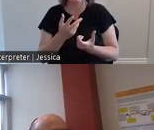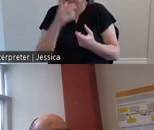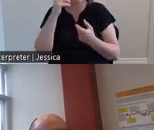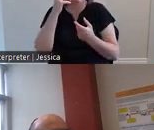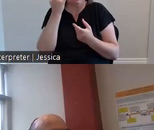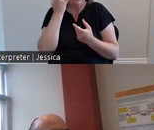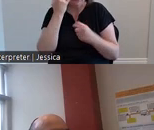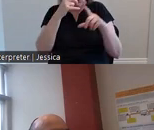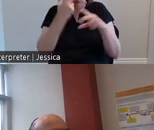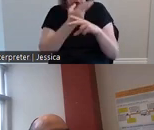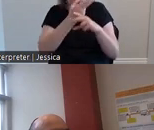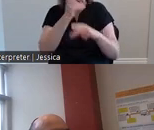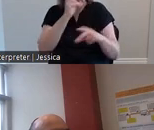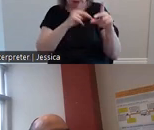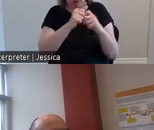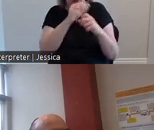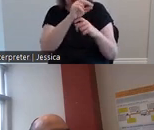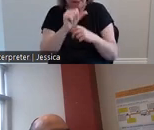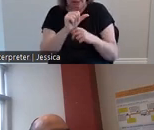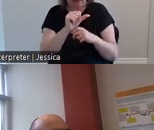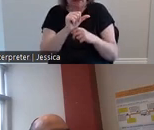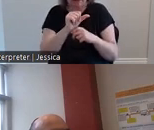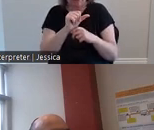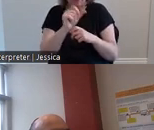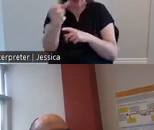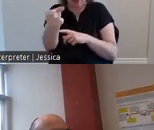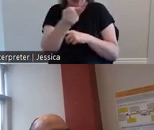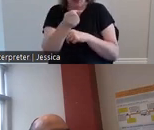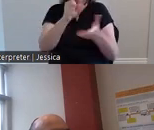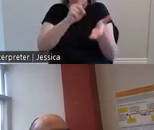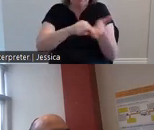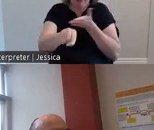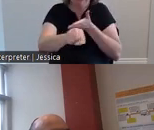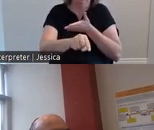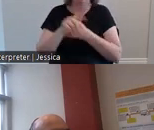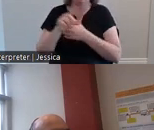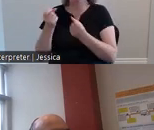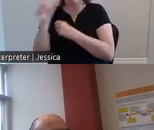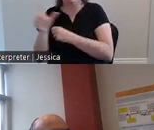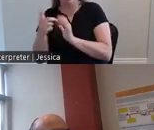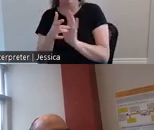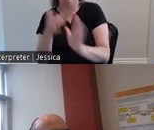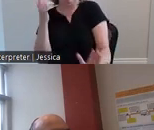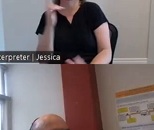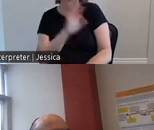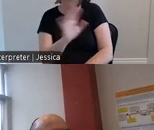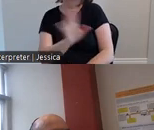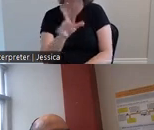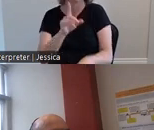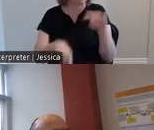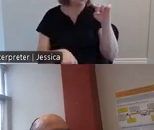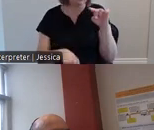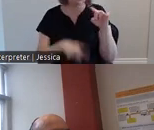That, for a long time that was happening at a lot of libraries, and that's taking advantage of them in a way that is unfair.